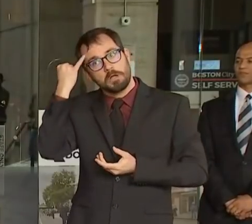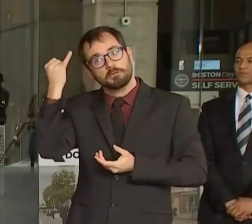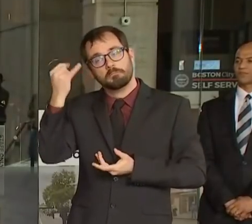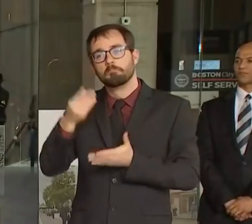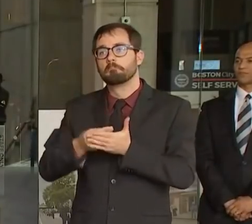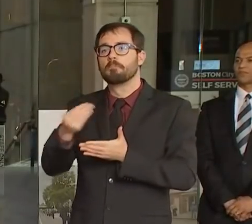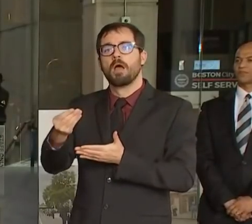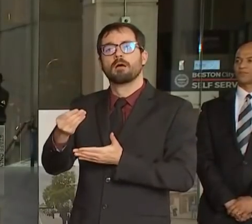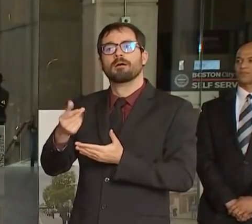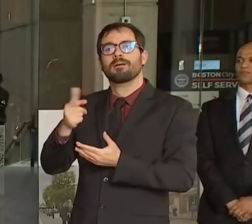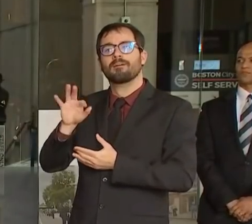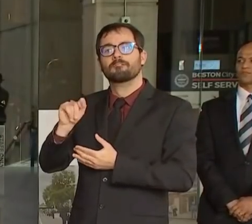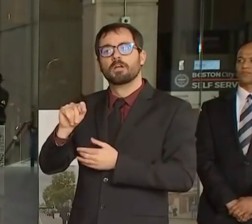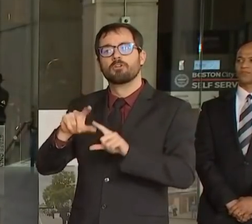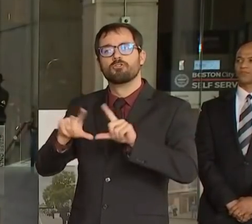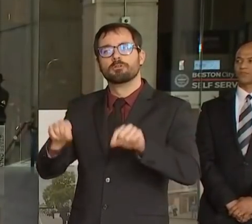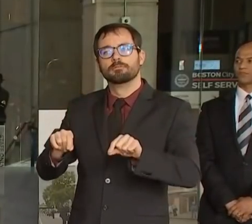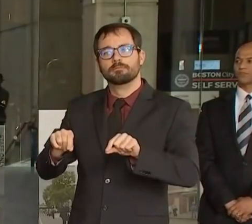INFORMATION ON GIFT CARDS ETC.